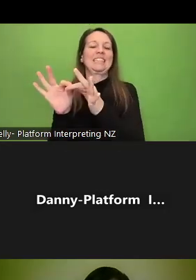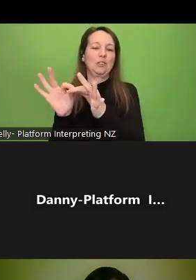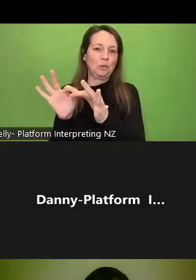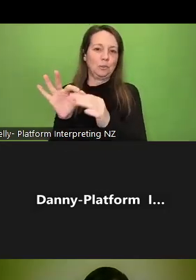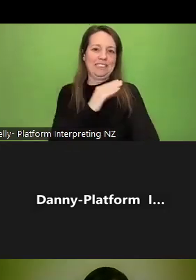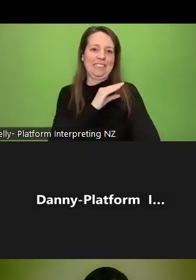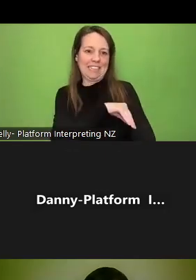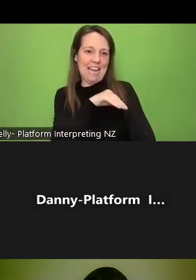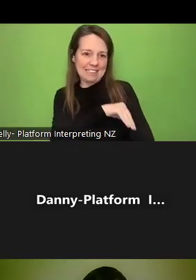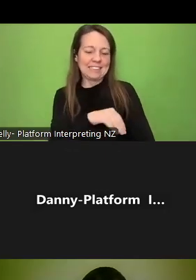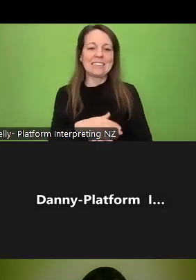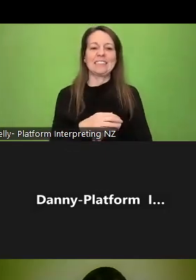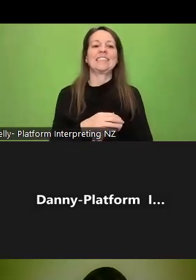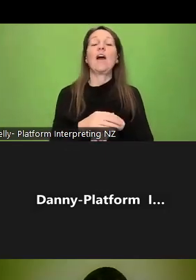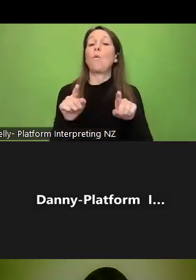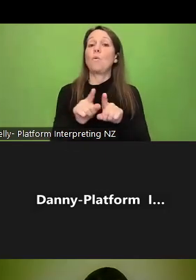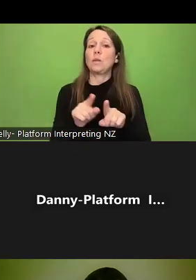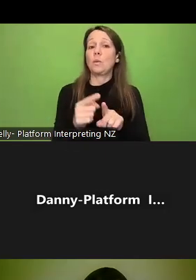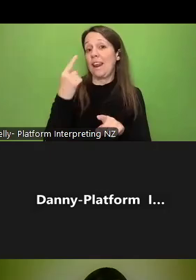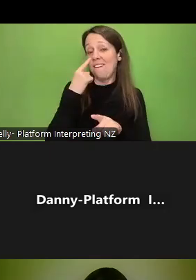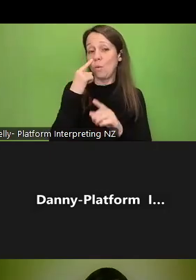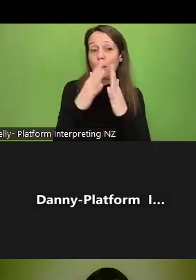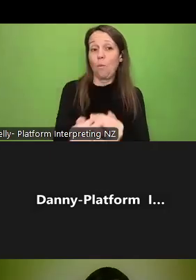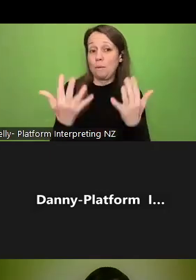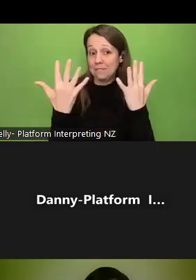You can jump onto our website, artsaccess.org.nz,